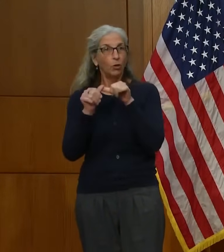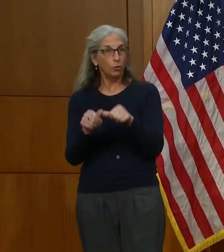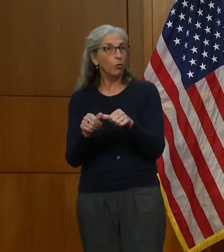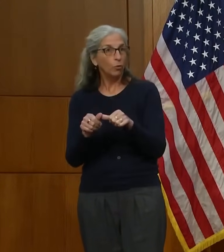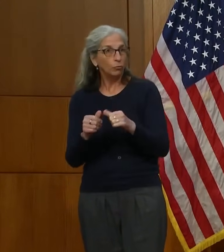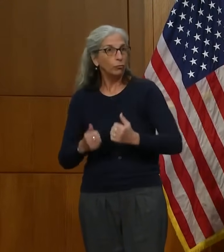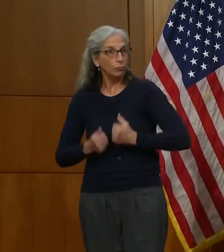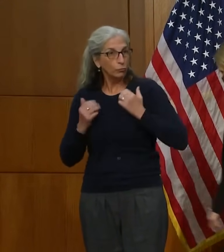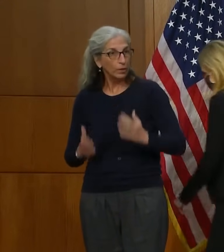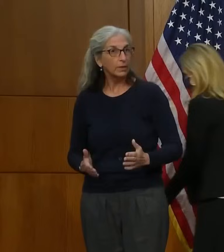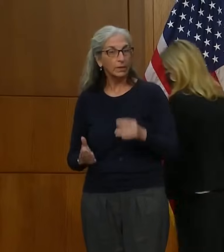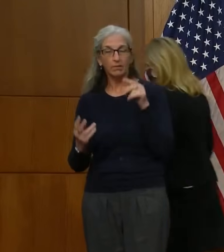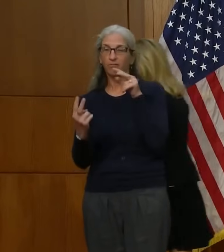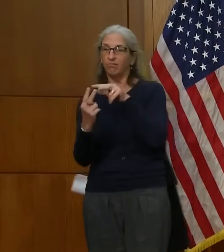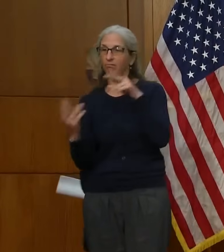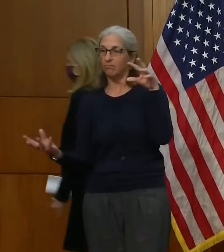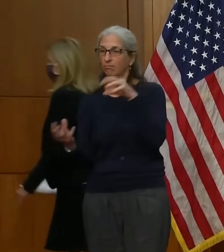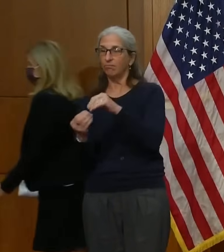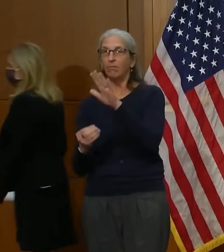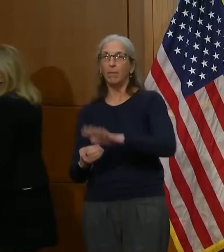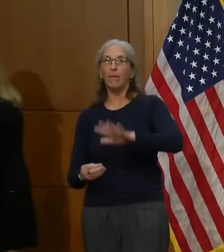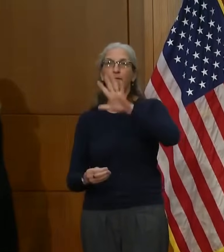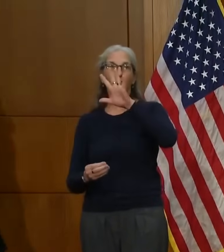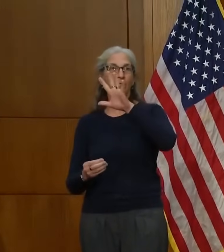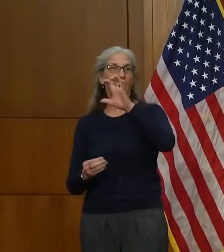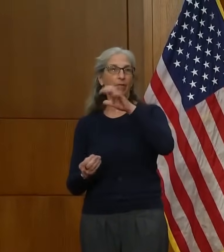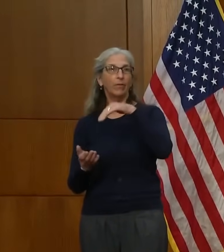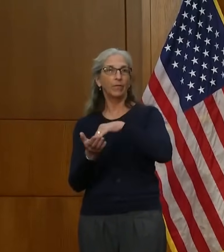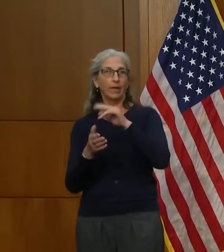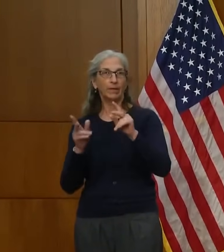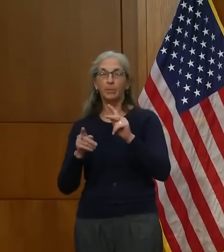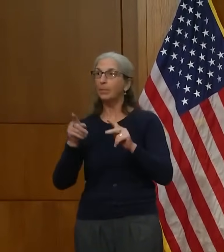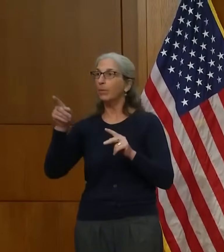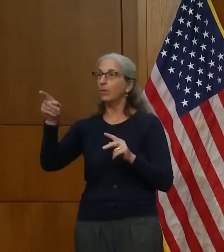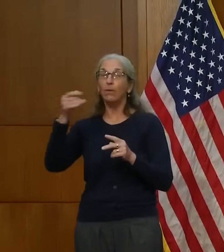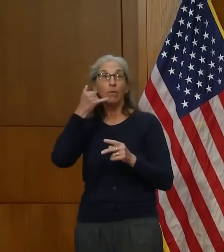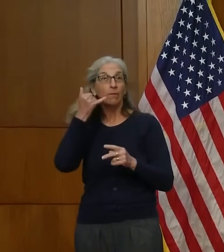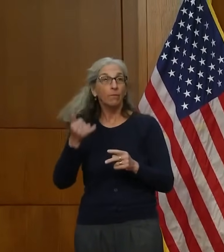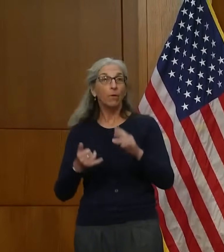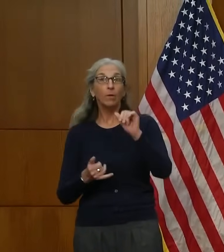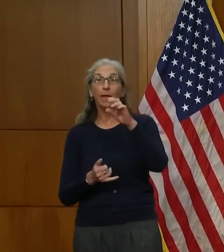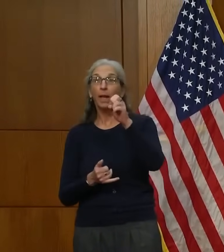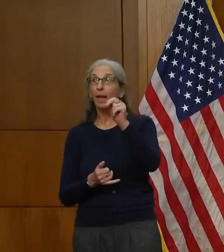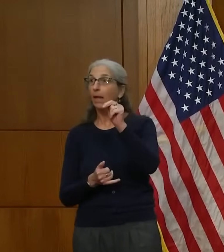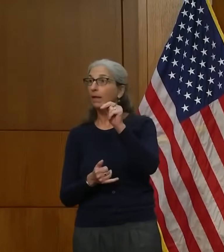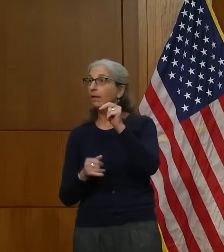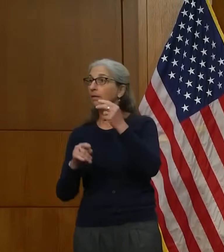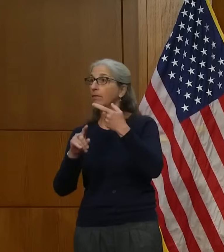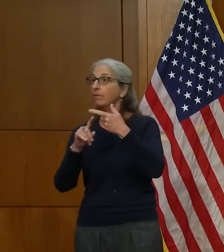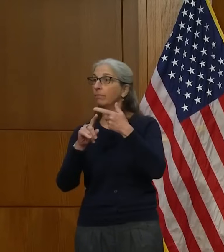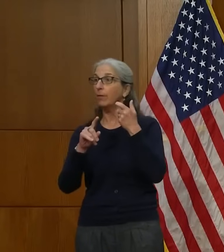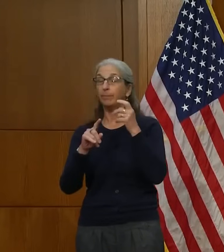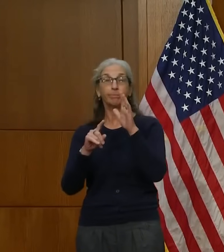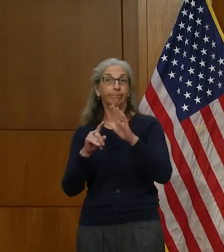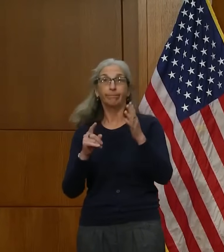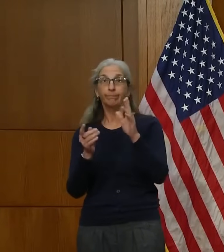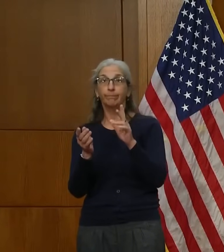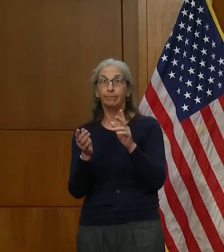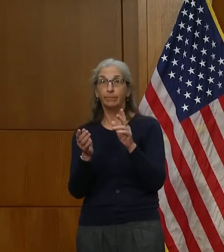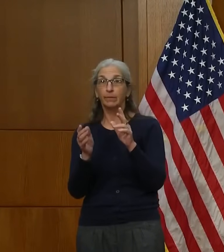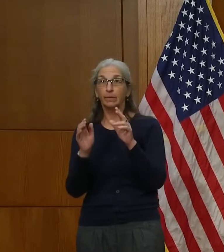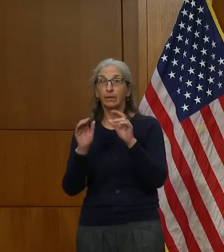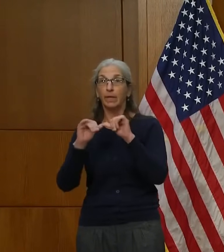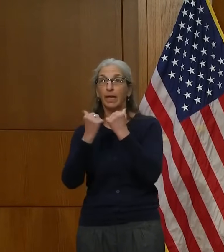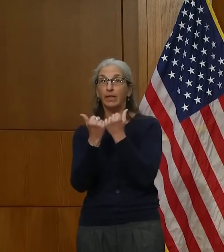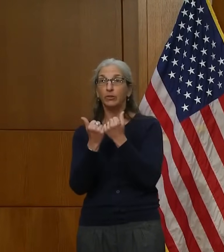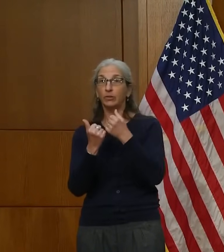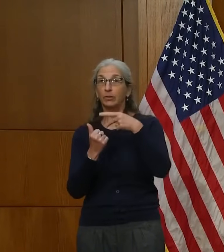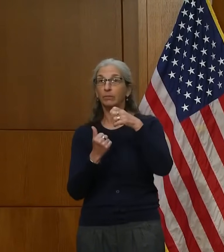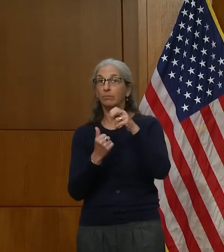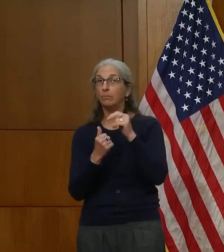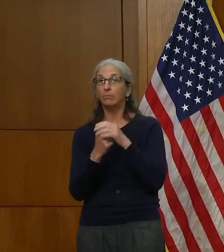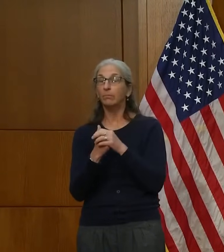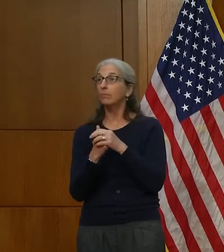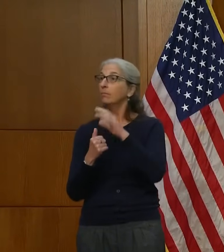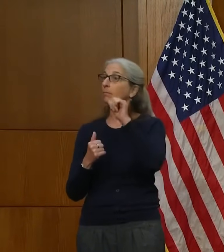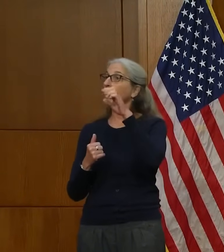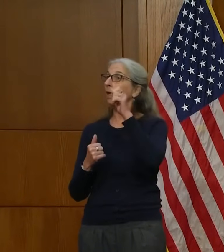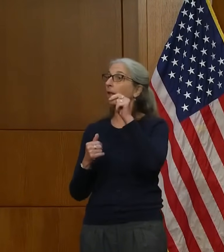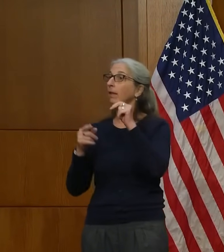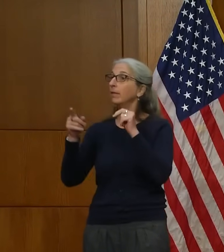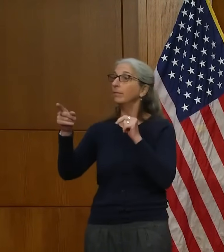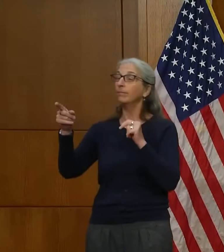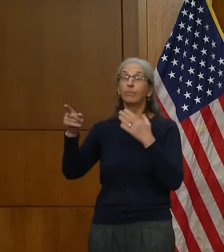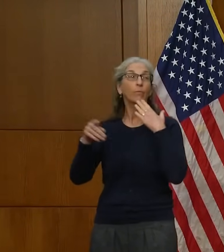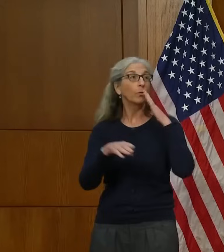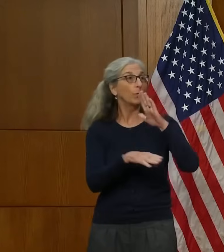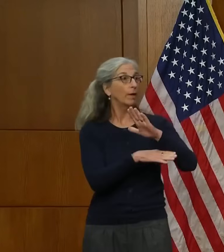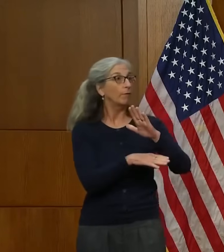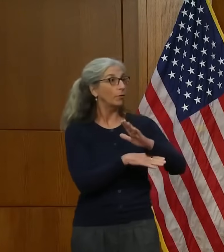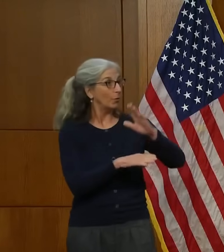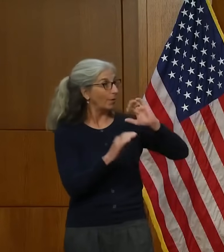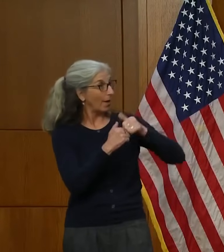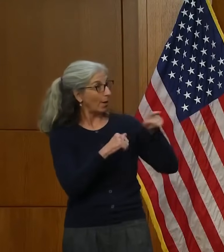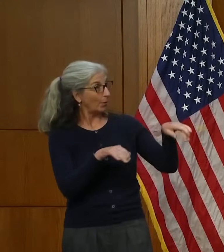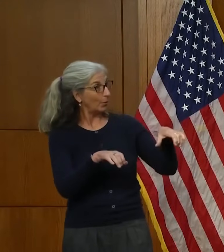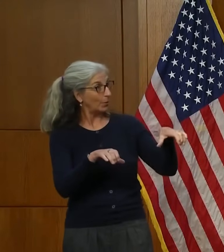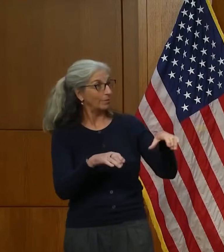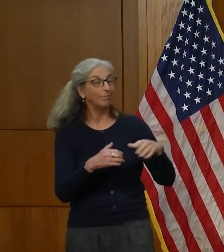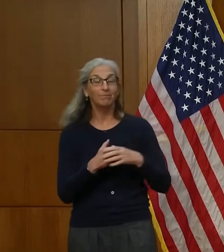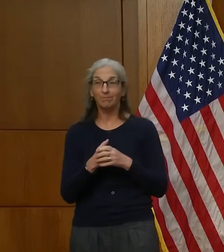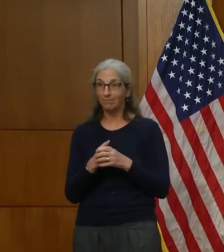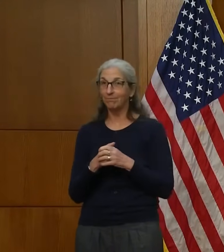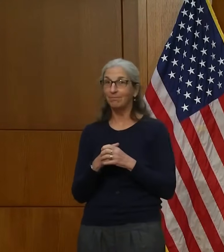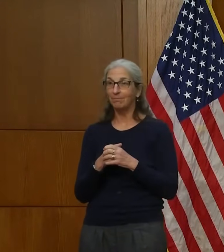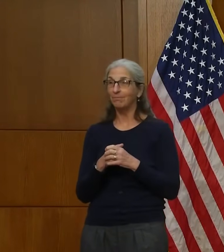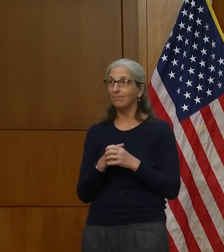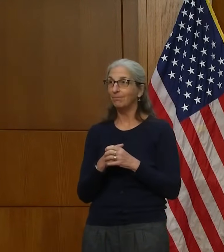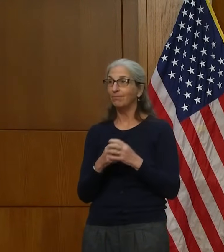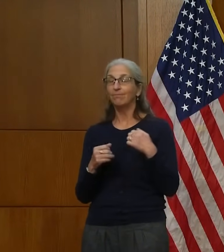TOGETHER ARE ABOUT 500,000